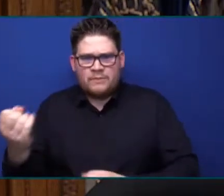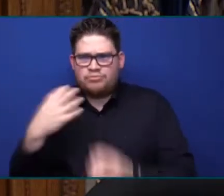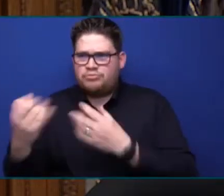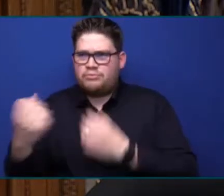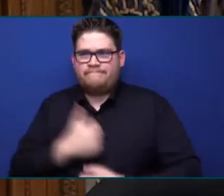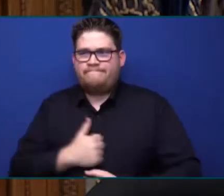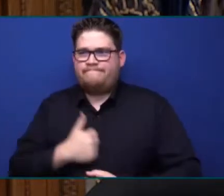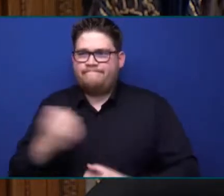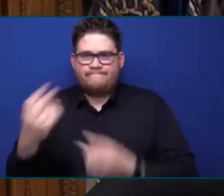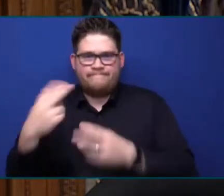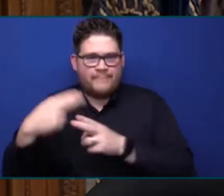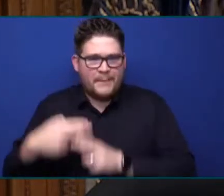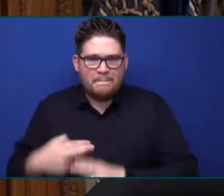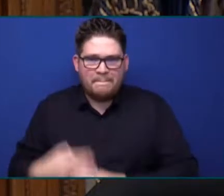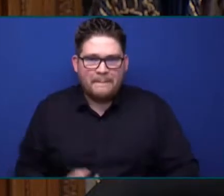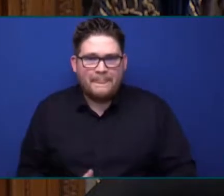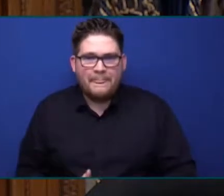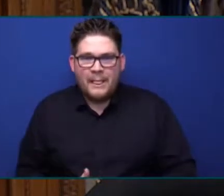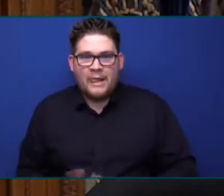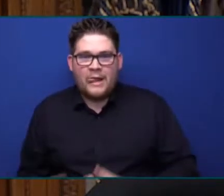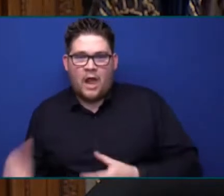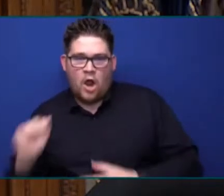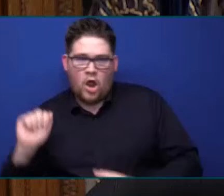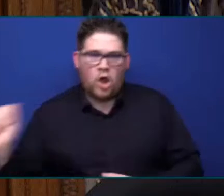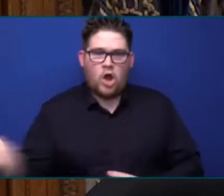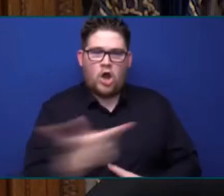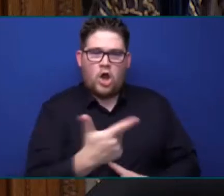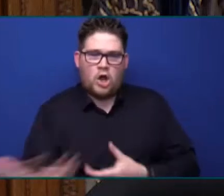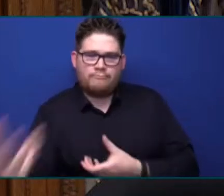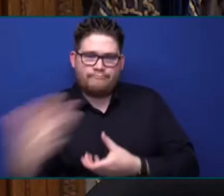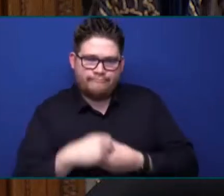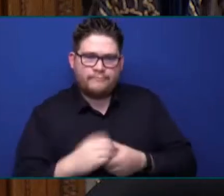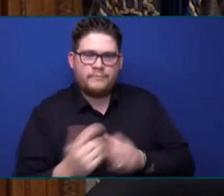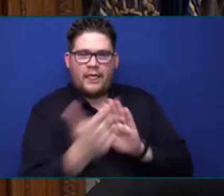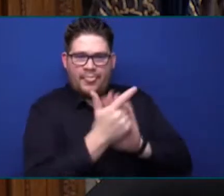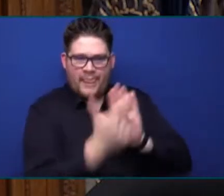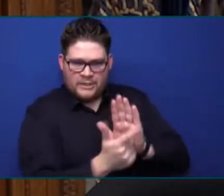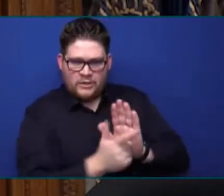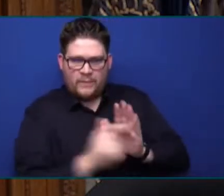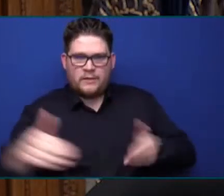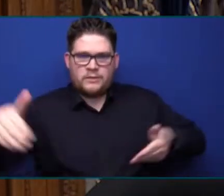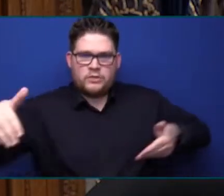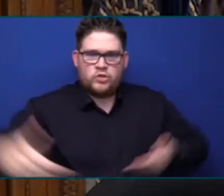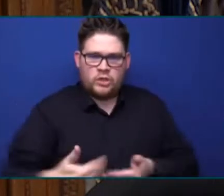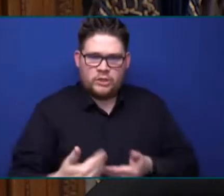the introduction of this landmark legislation. Another advocate who joined us at the announcement